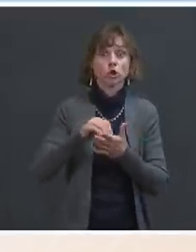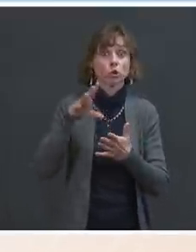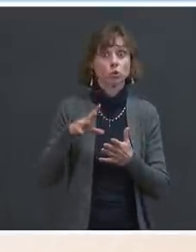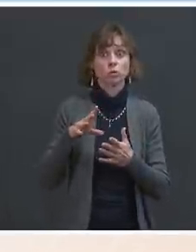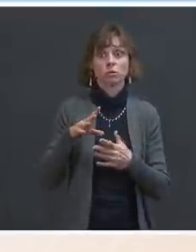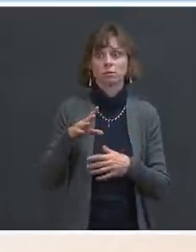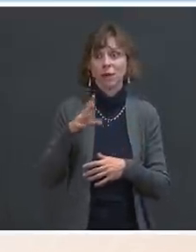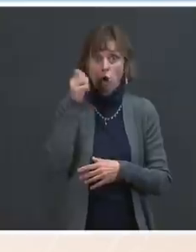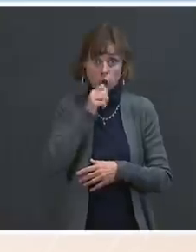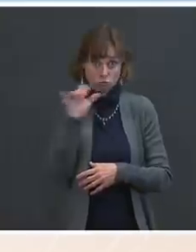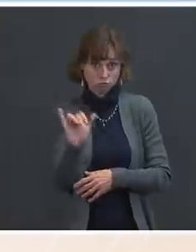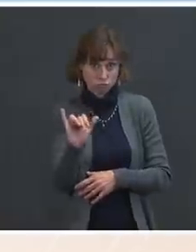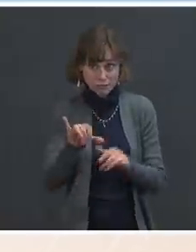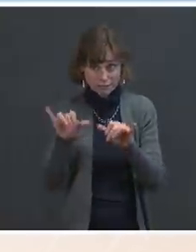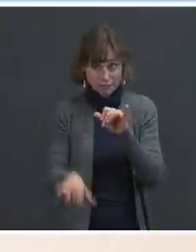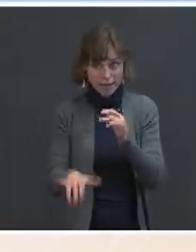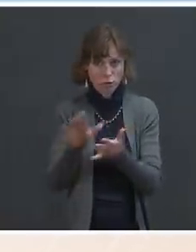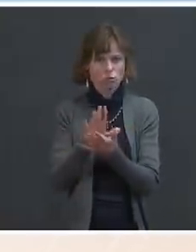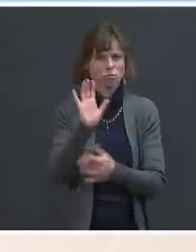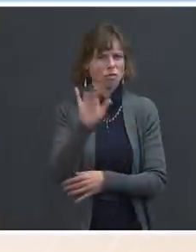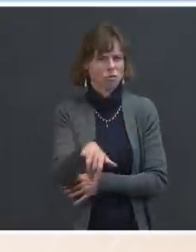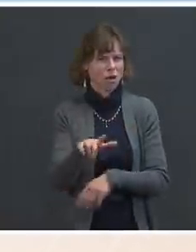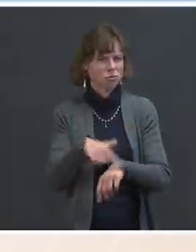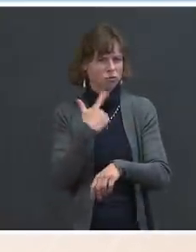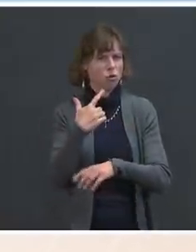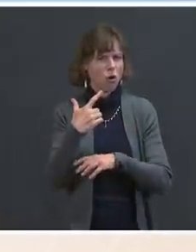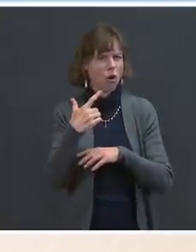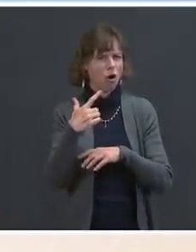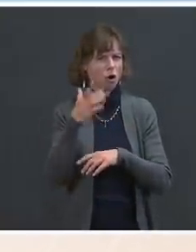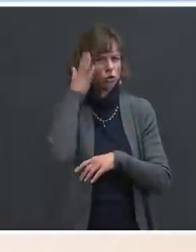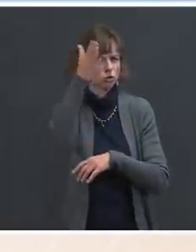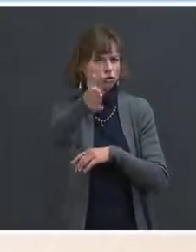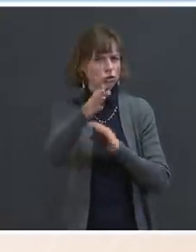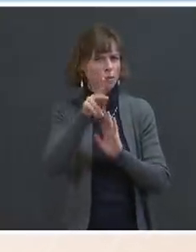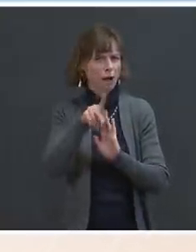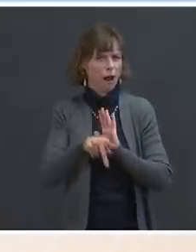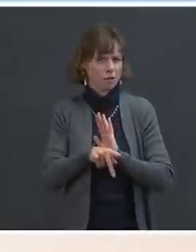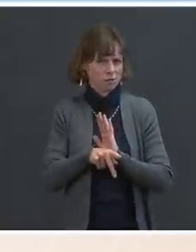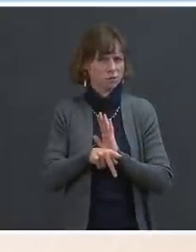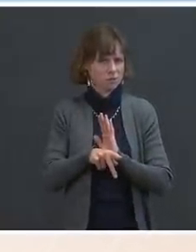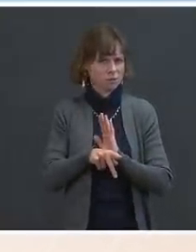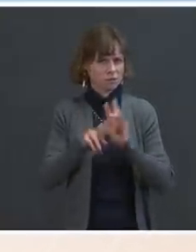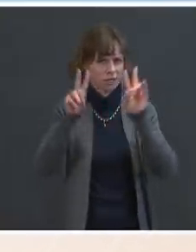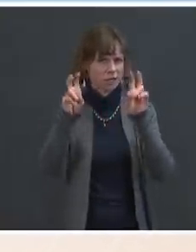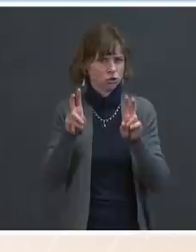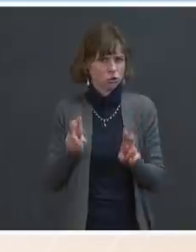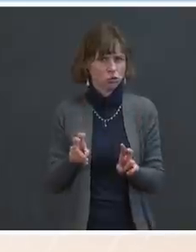those are longer-term policy questions that need to be addressed with our partners in the region